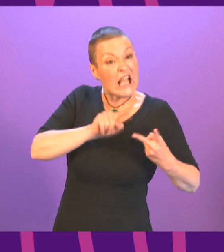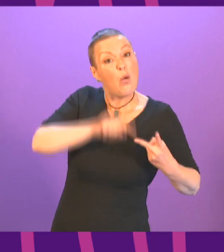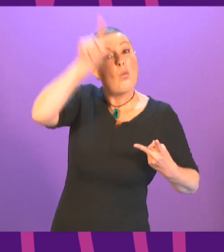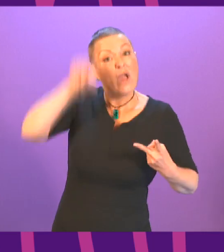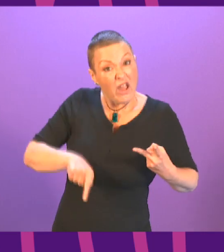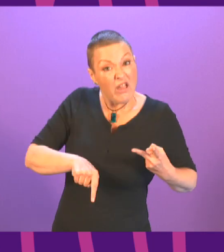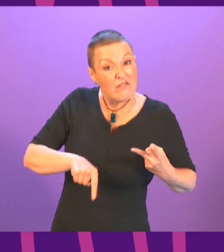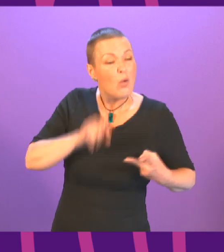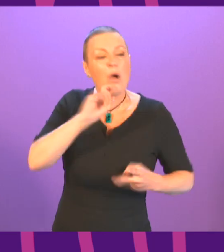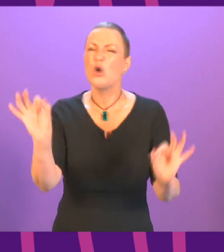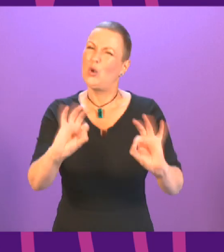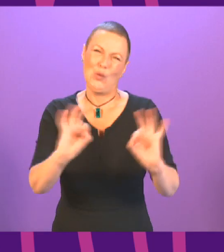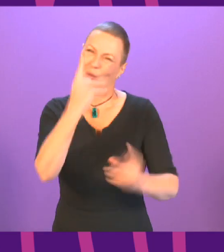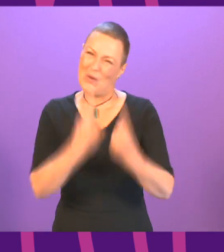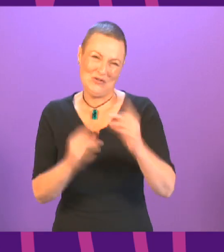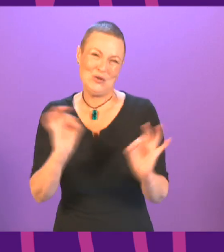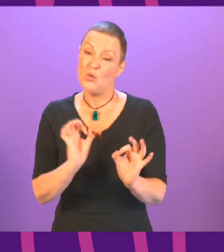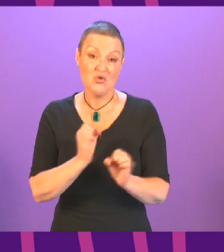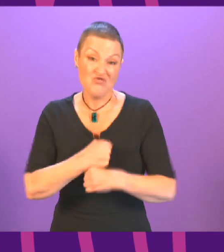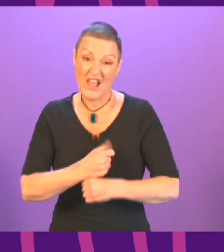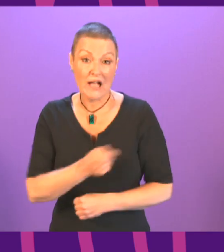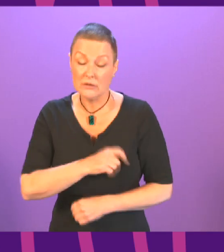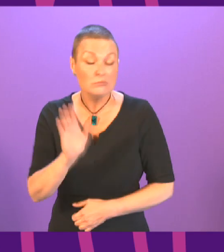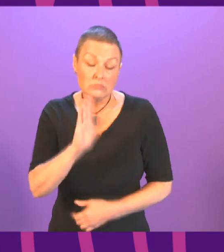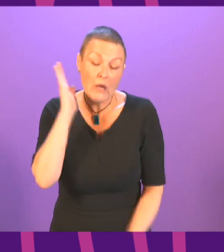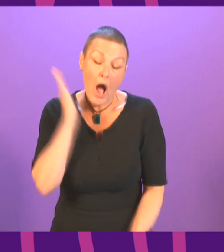wave of a global pandemic will not bring stress and anxiety. It will bring stress and anxiety